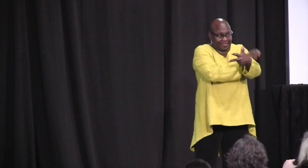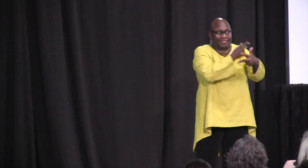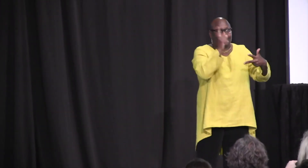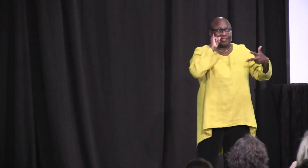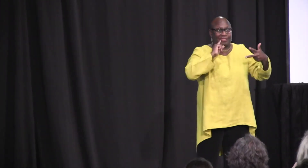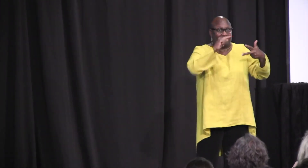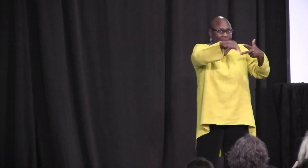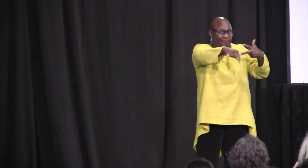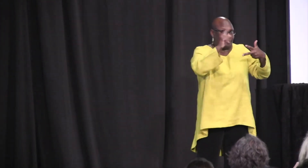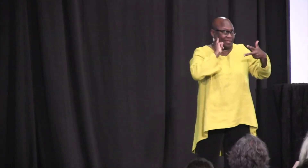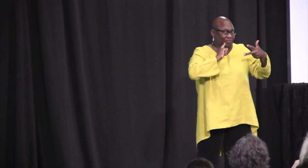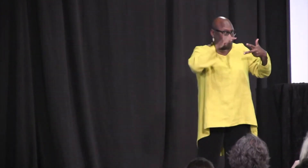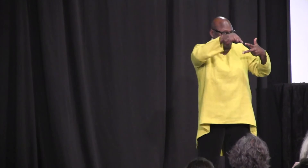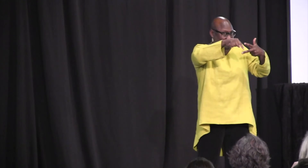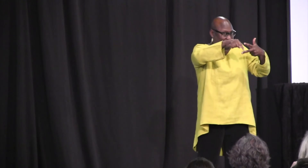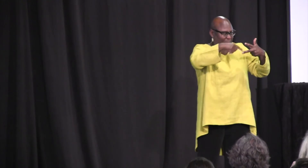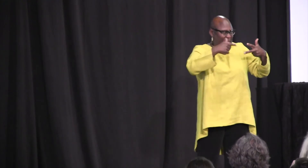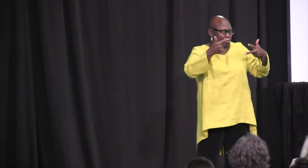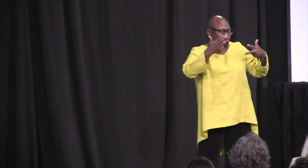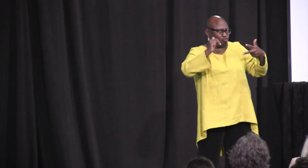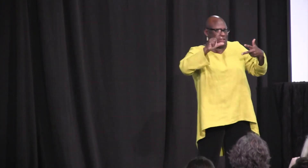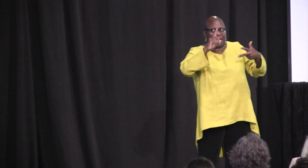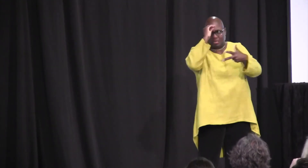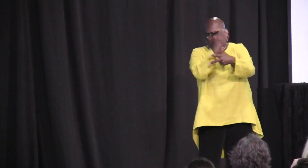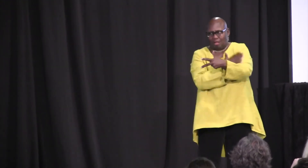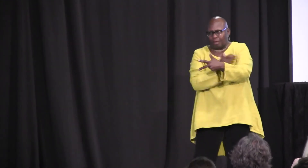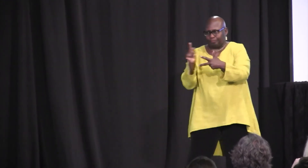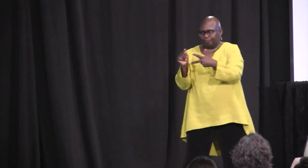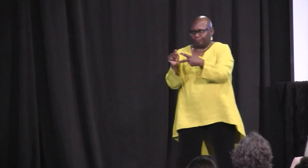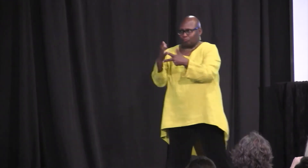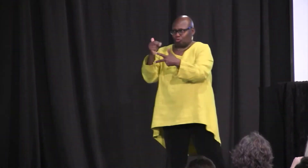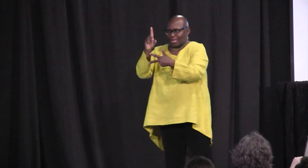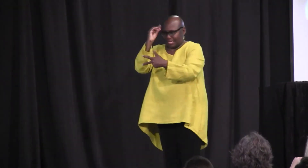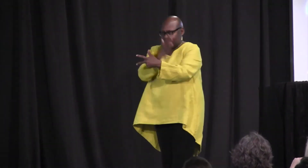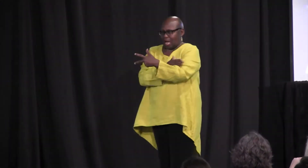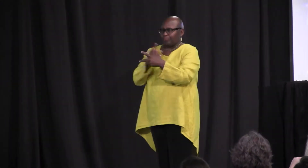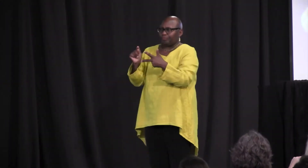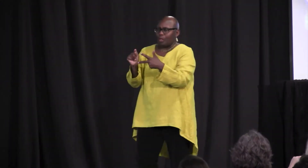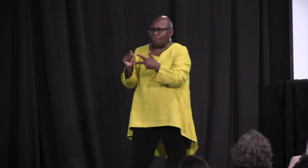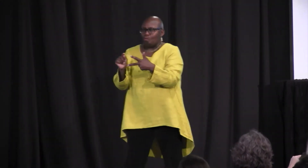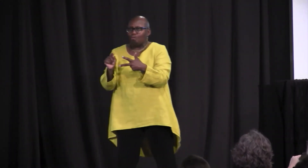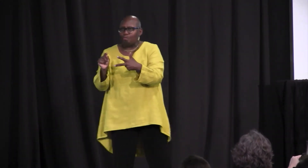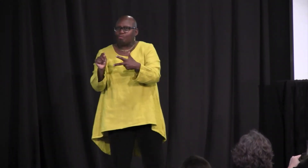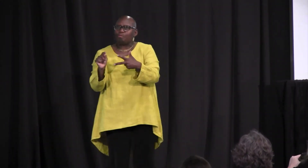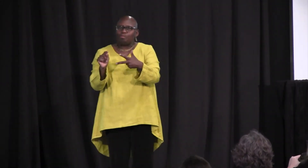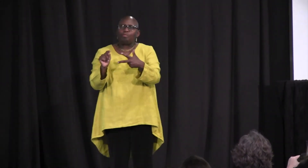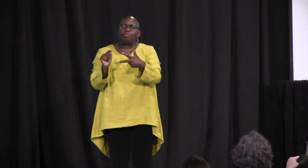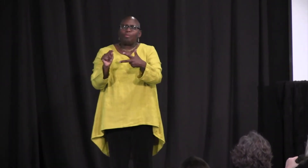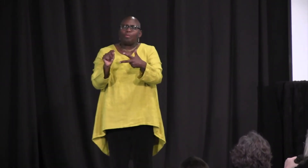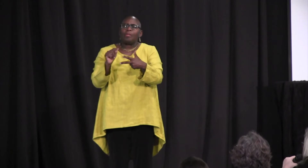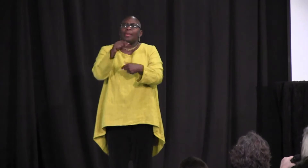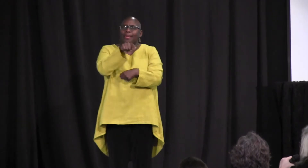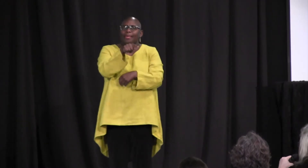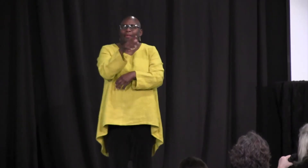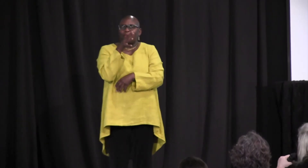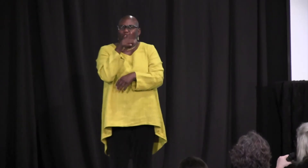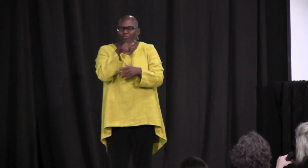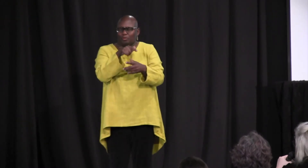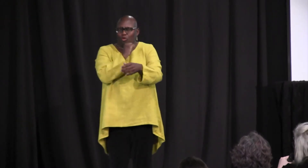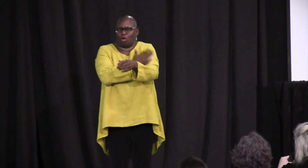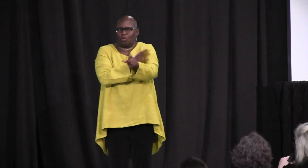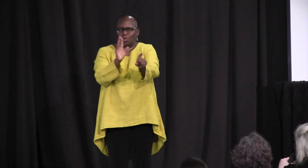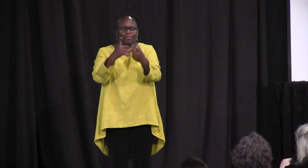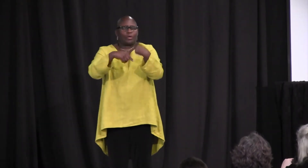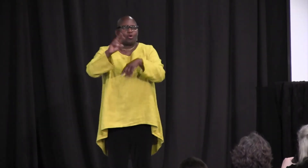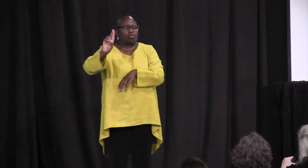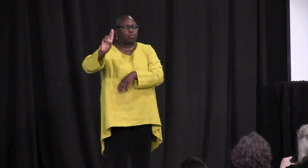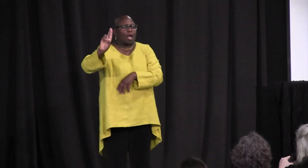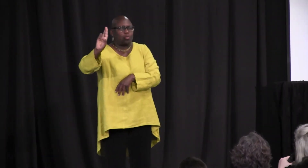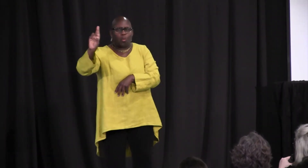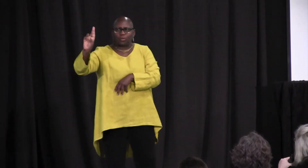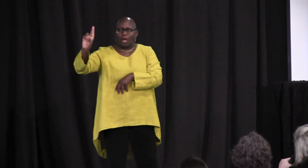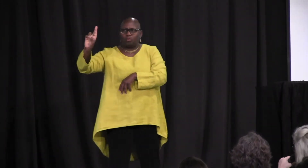I say just relax. Use gestures, signs, acting out things - whatever works.